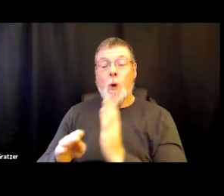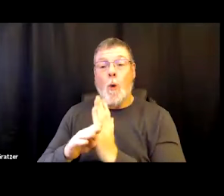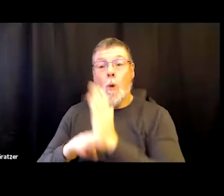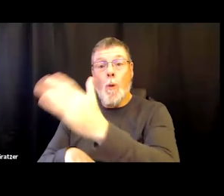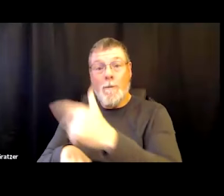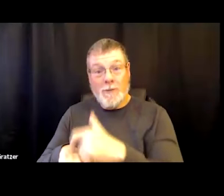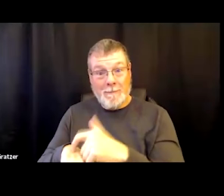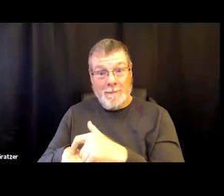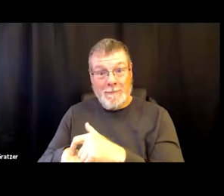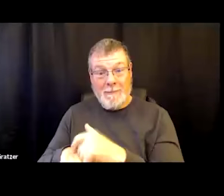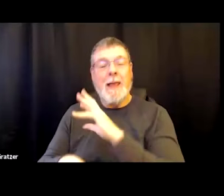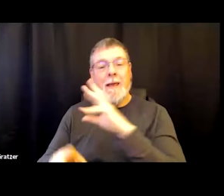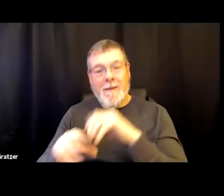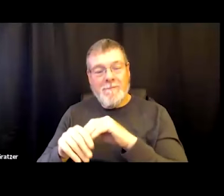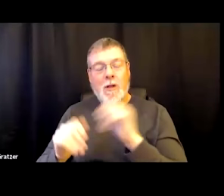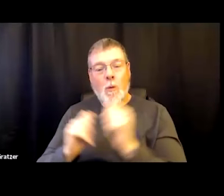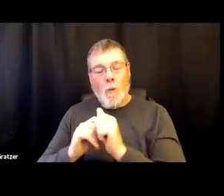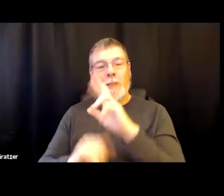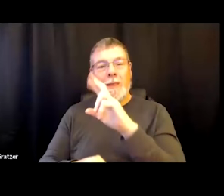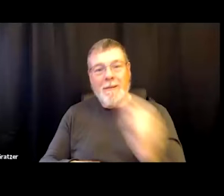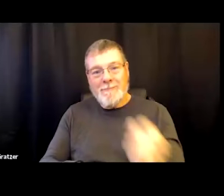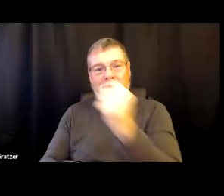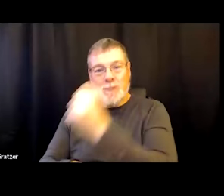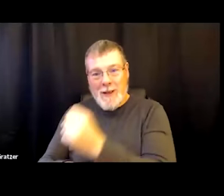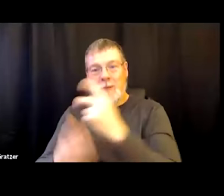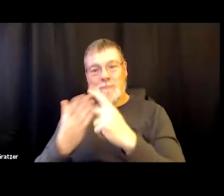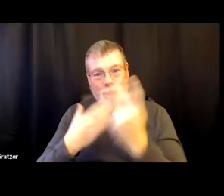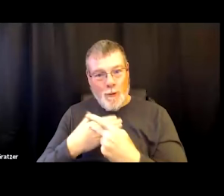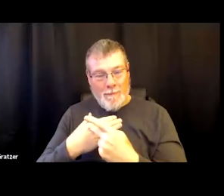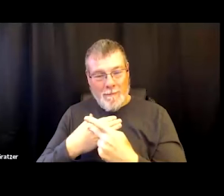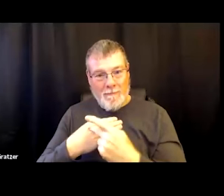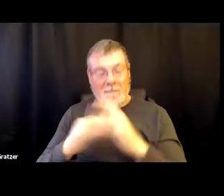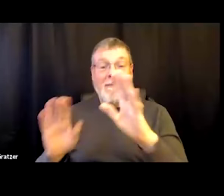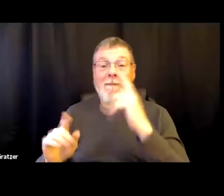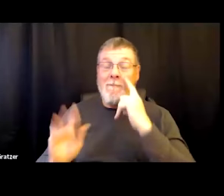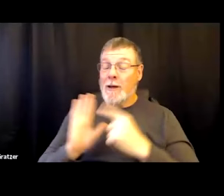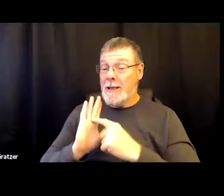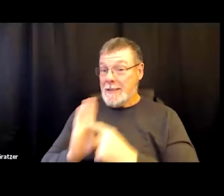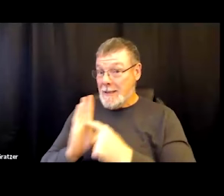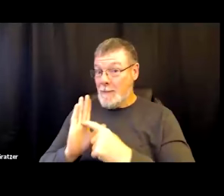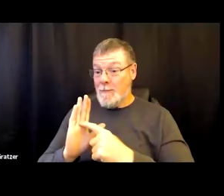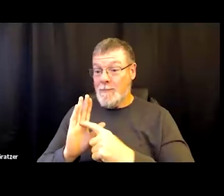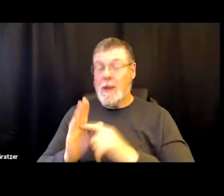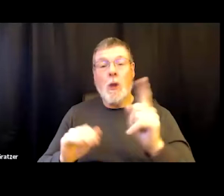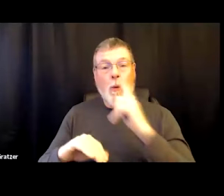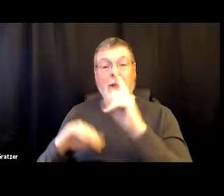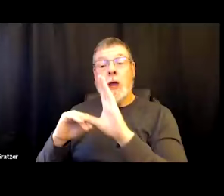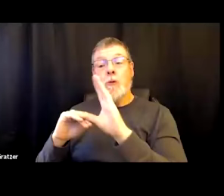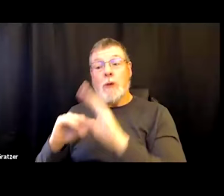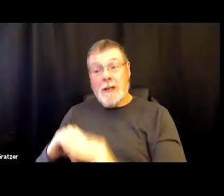based on involvement in reentry service programs so that you can see, for example, reductions in criminal risk level